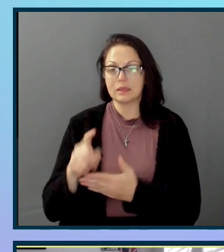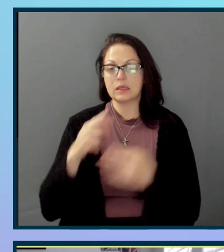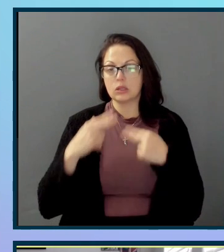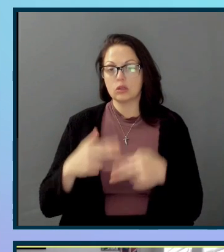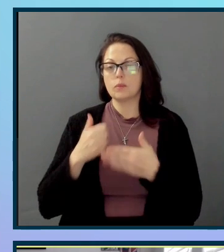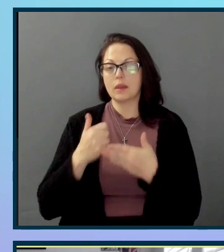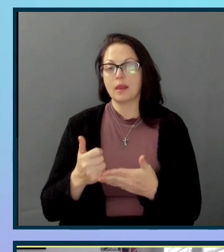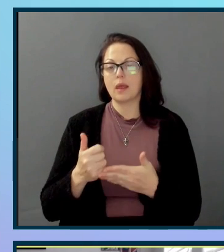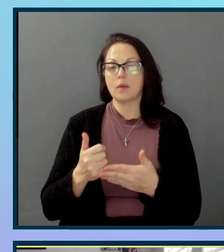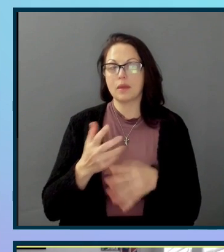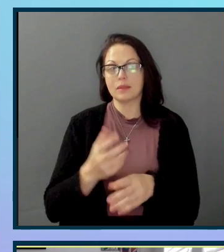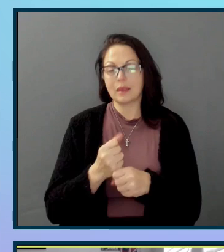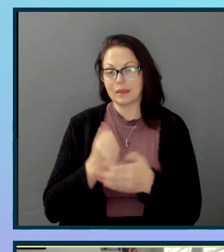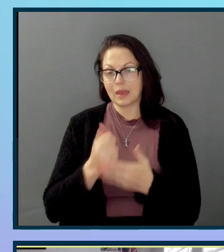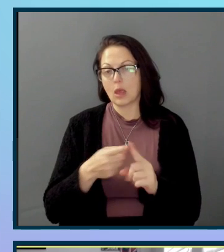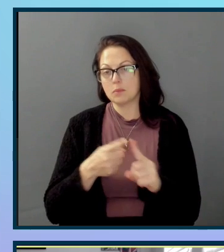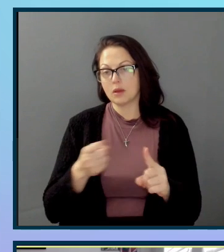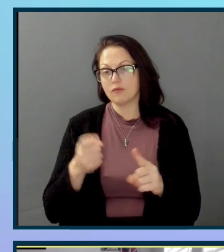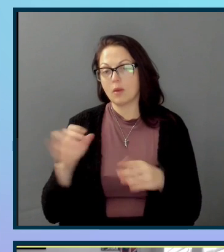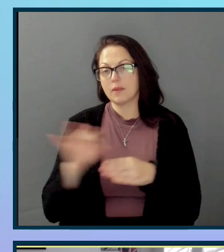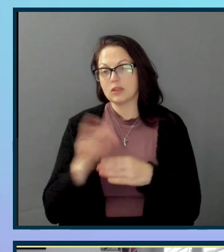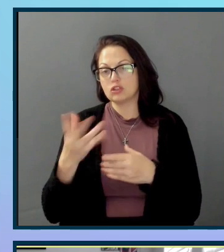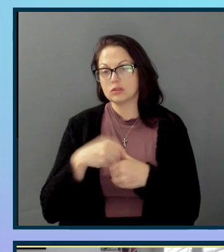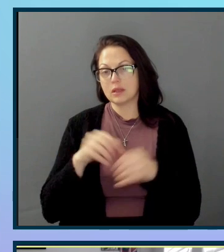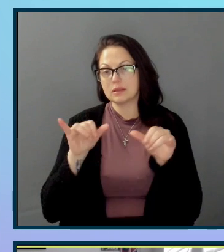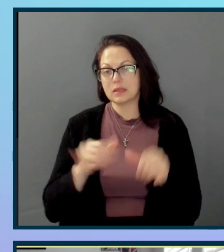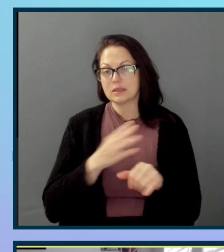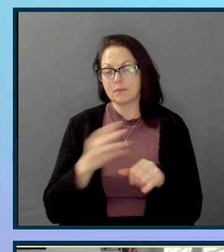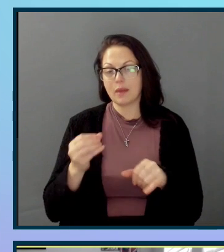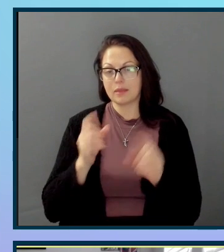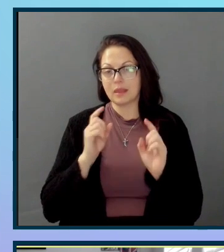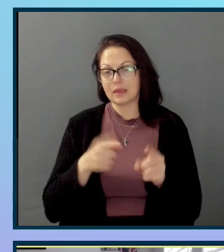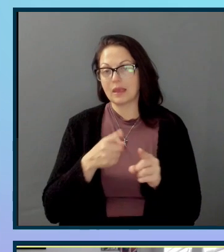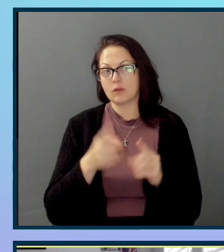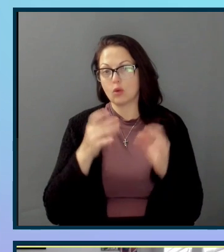they can get help from the features in the system, and they can give you feedback.